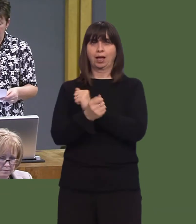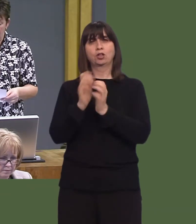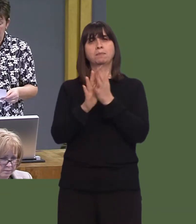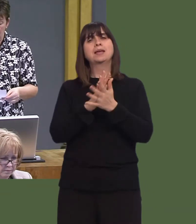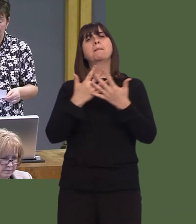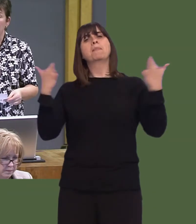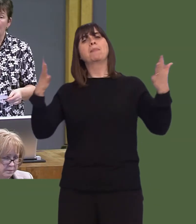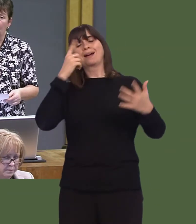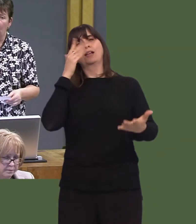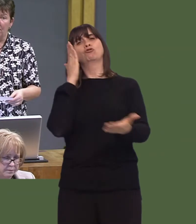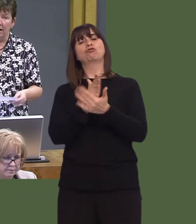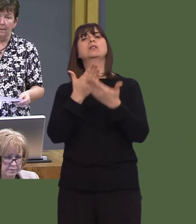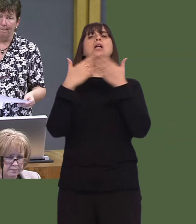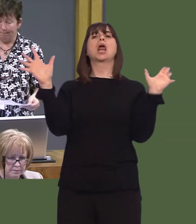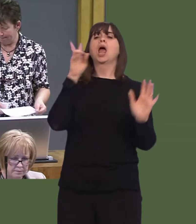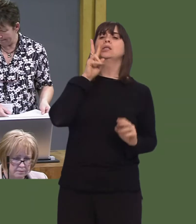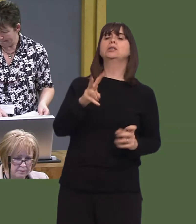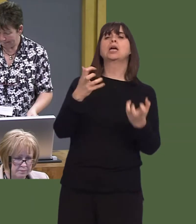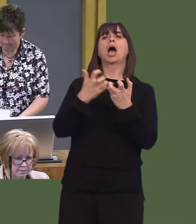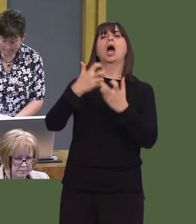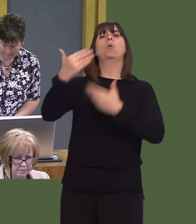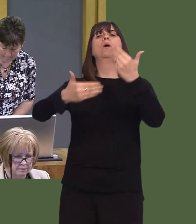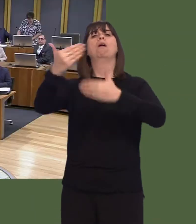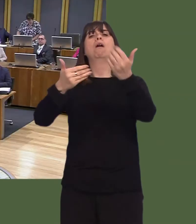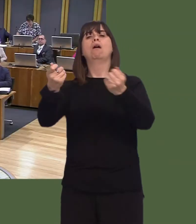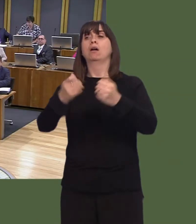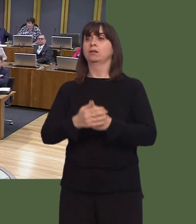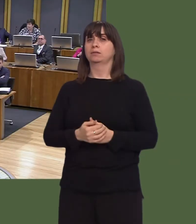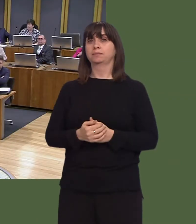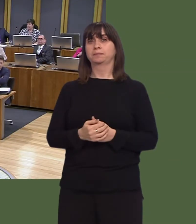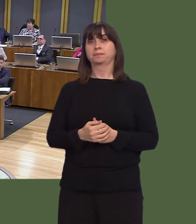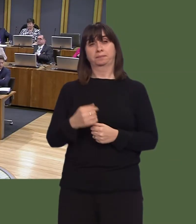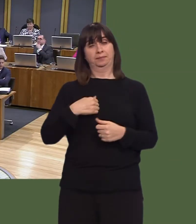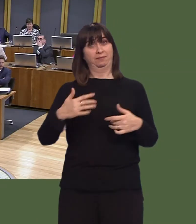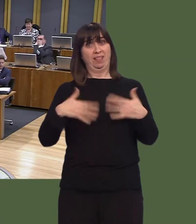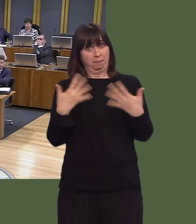trust in us and how we operate? Carwyn Jones AM: Well, I'd argue that the Assembly has already done that.